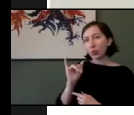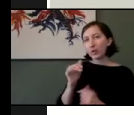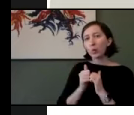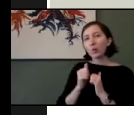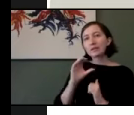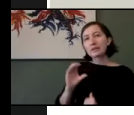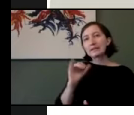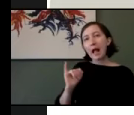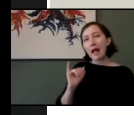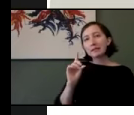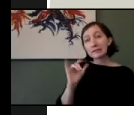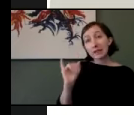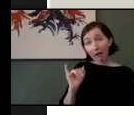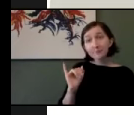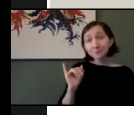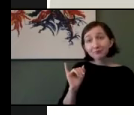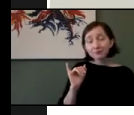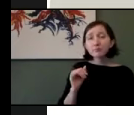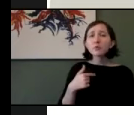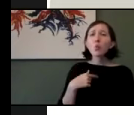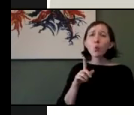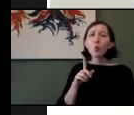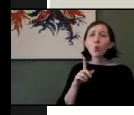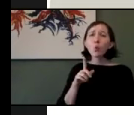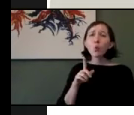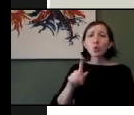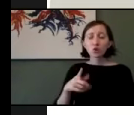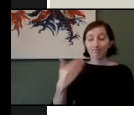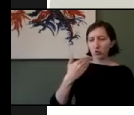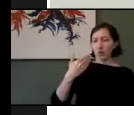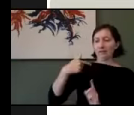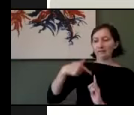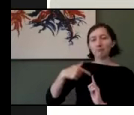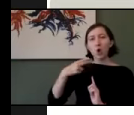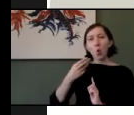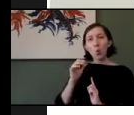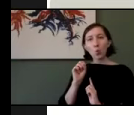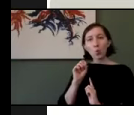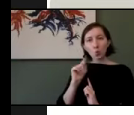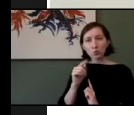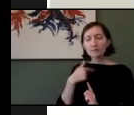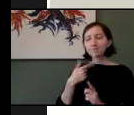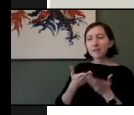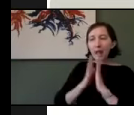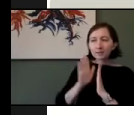We had one come directly to the host. It asks, our local health department